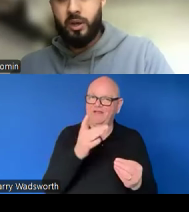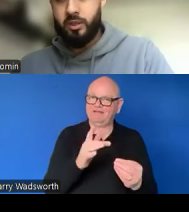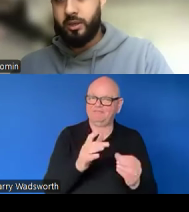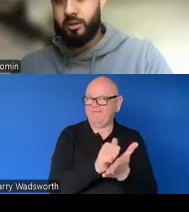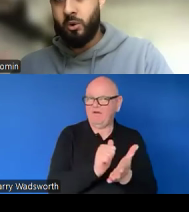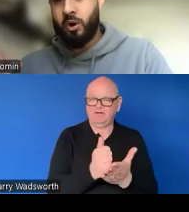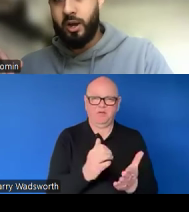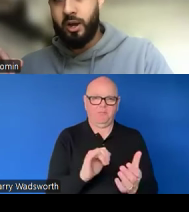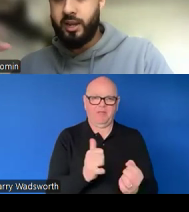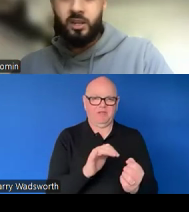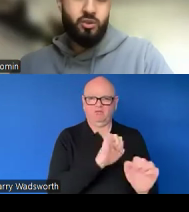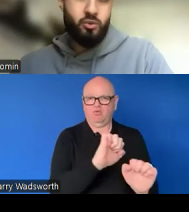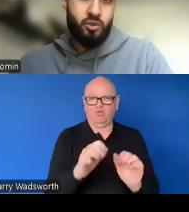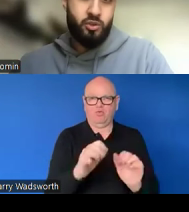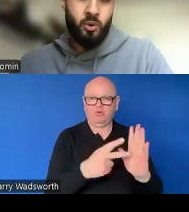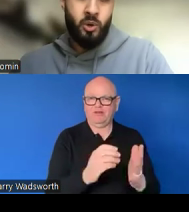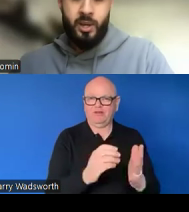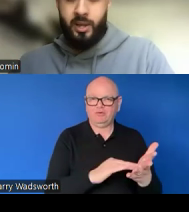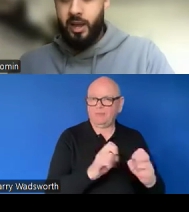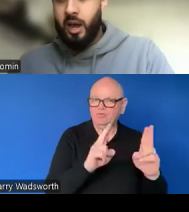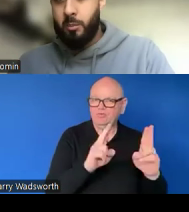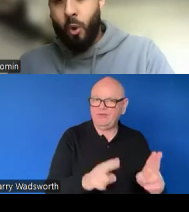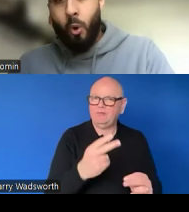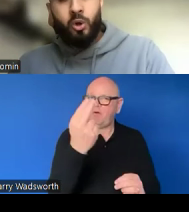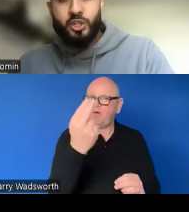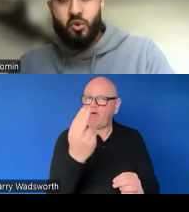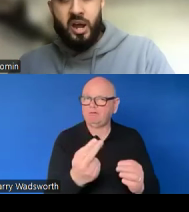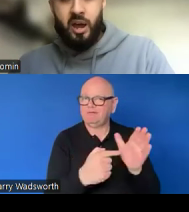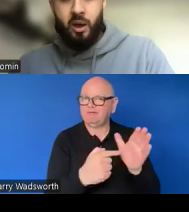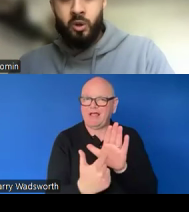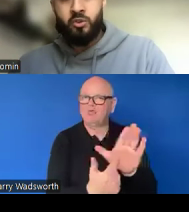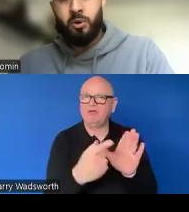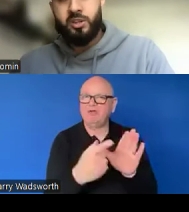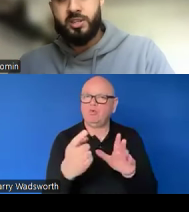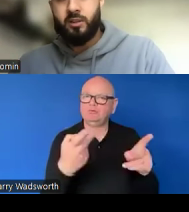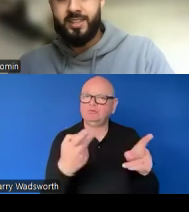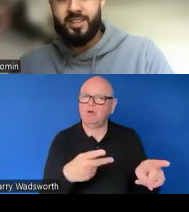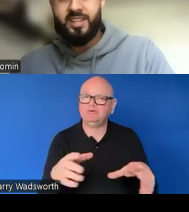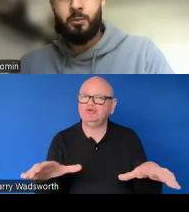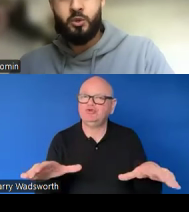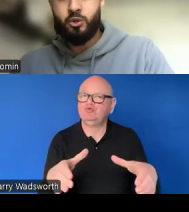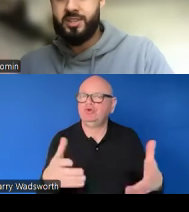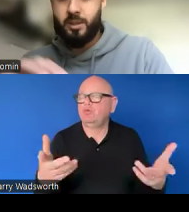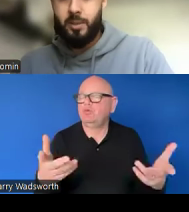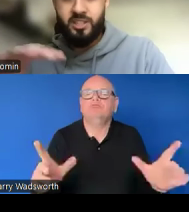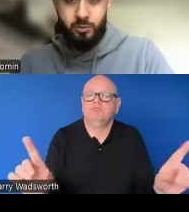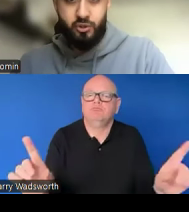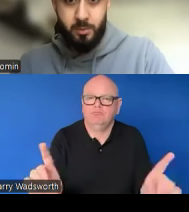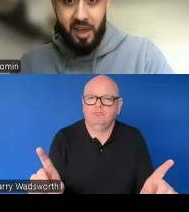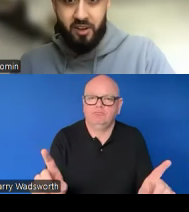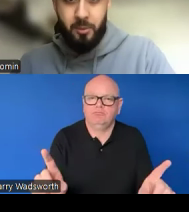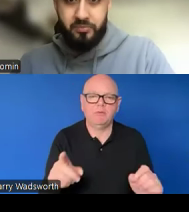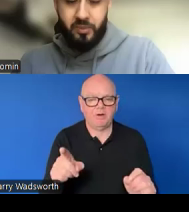whether you're a dance studio, an orchestra, I want you to put yourselves in the same shoes as the best museum ever.